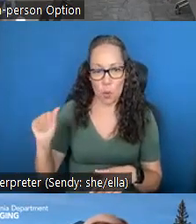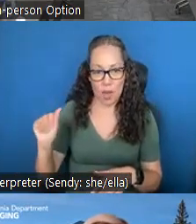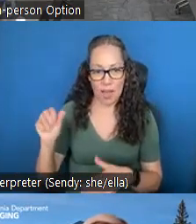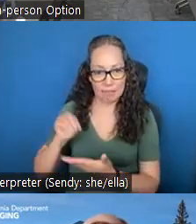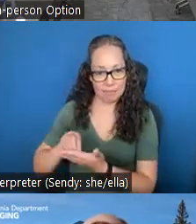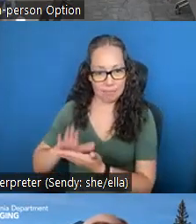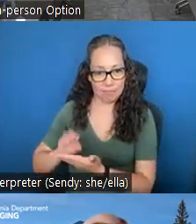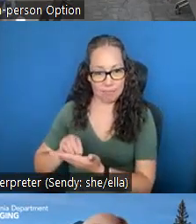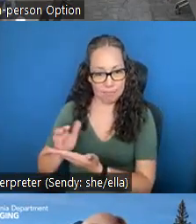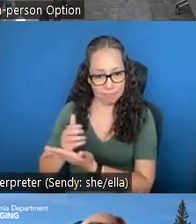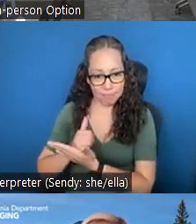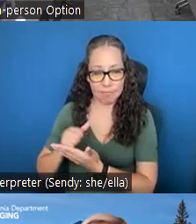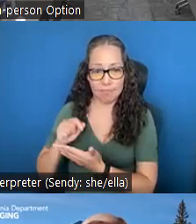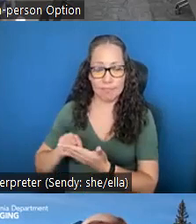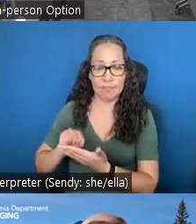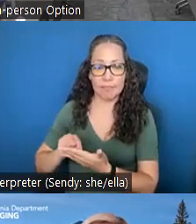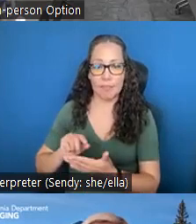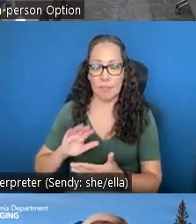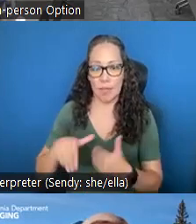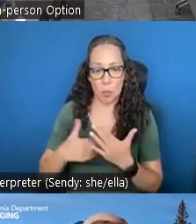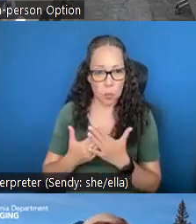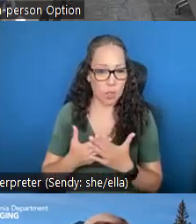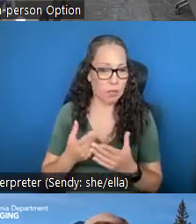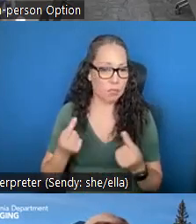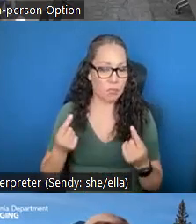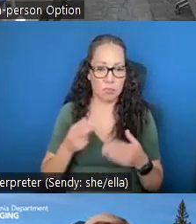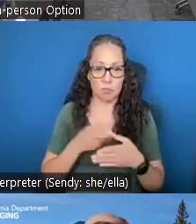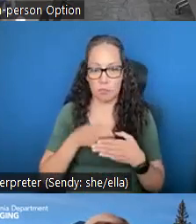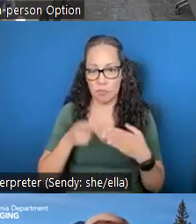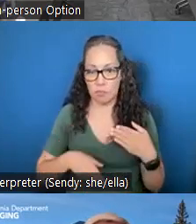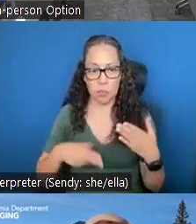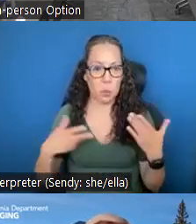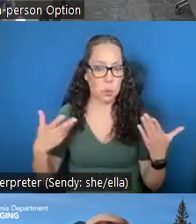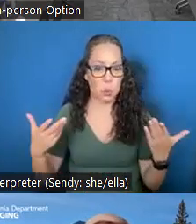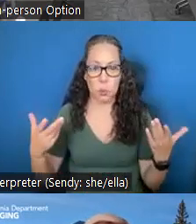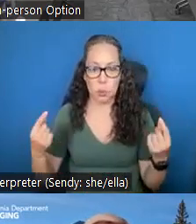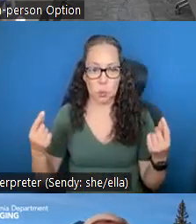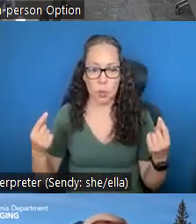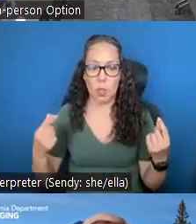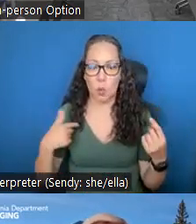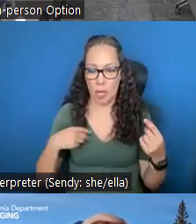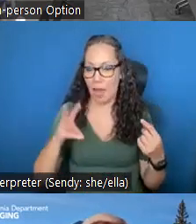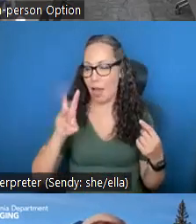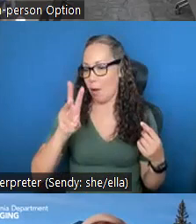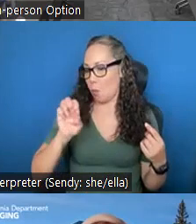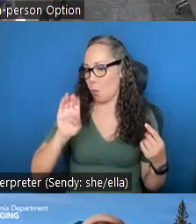work concludes we've H we've held Standalone um webinars to share out those results and